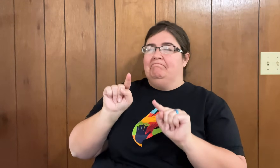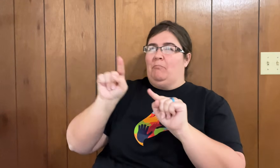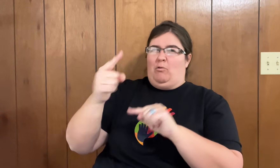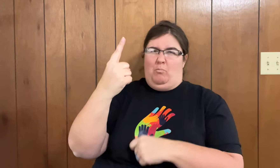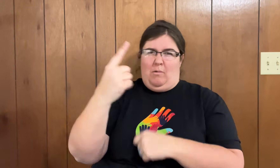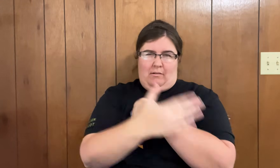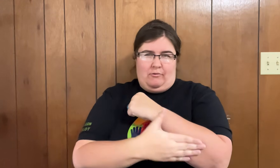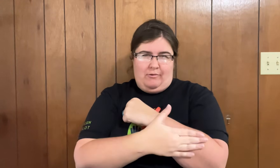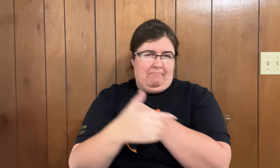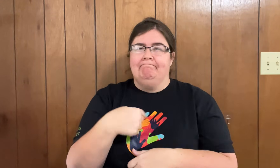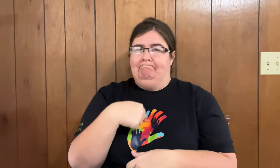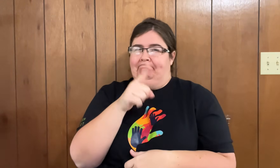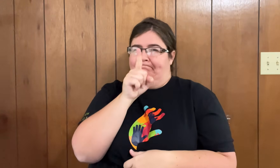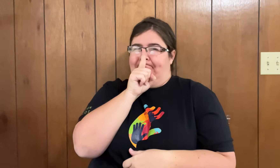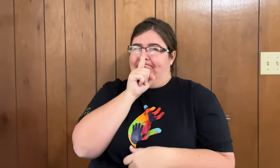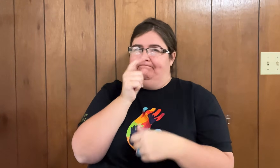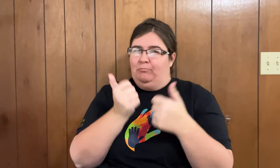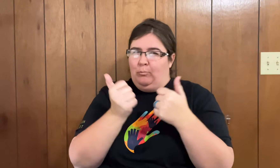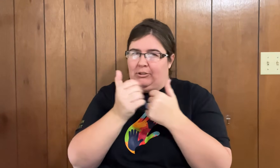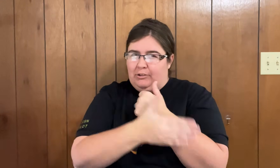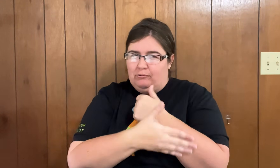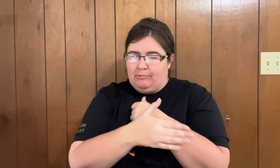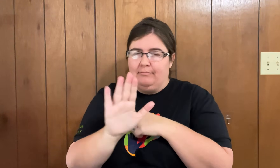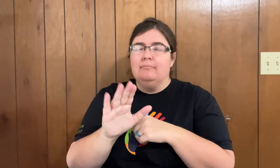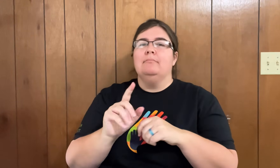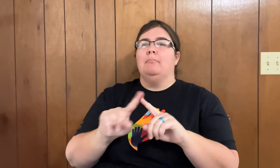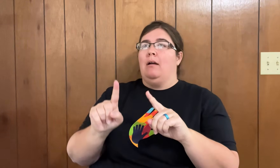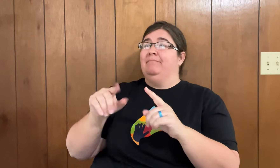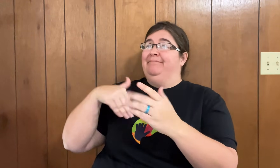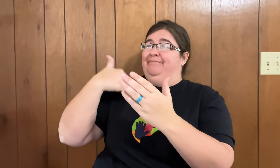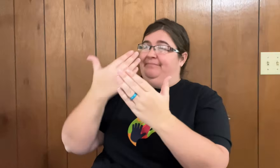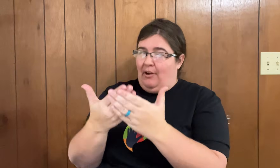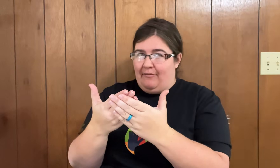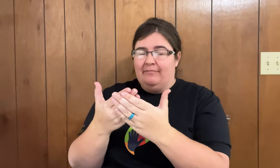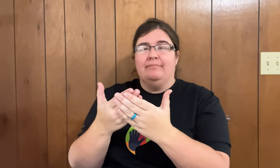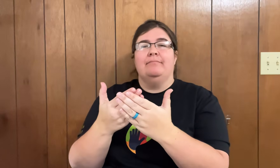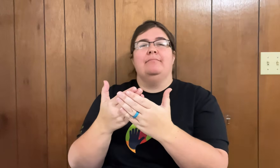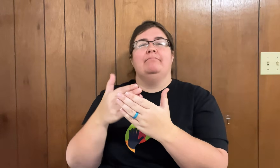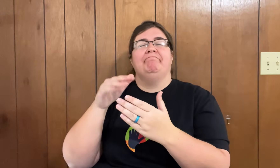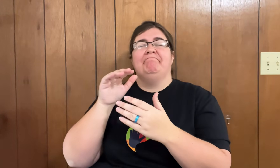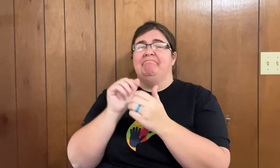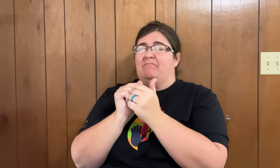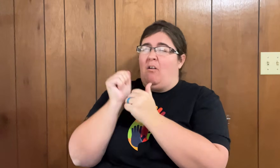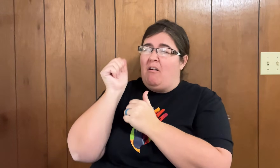a country though I'd rather not say which but when I arrived in the country, we made our way